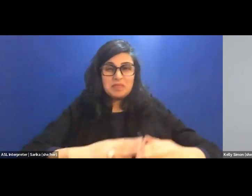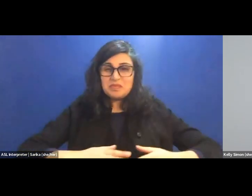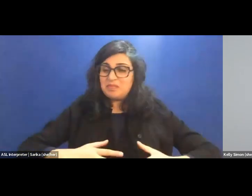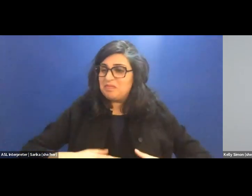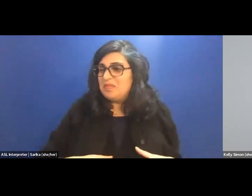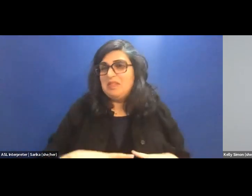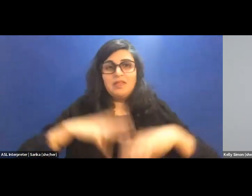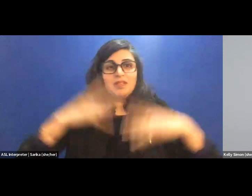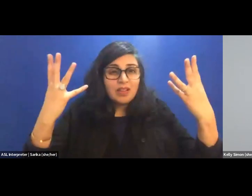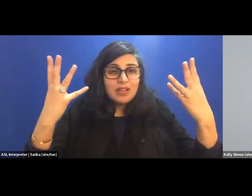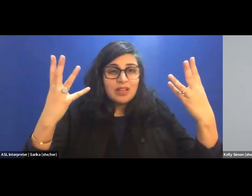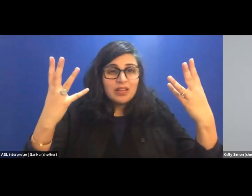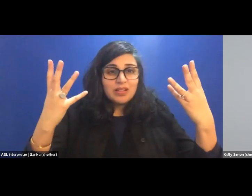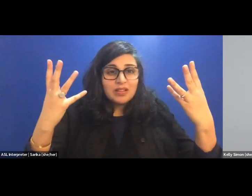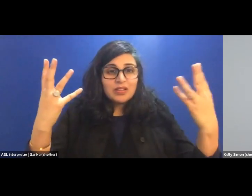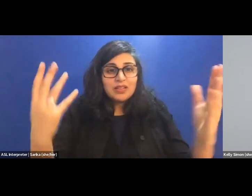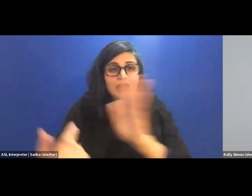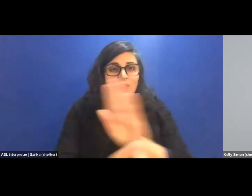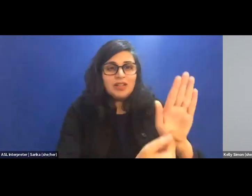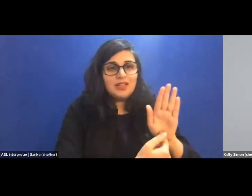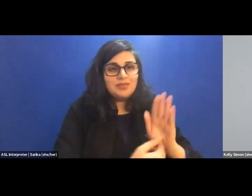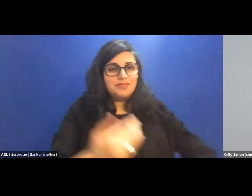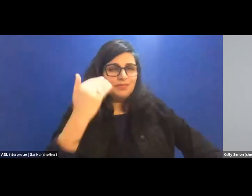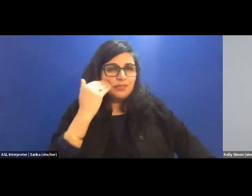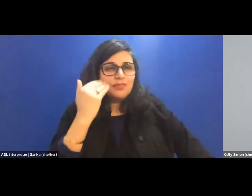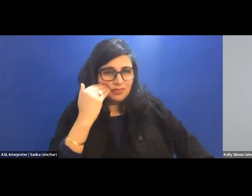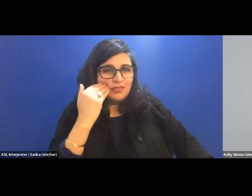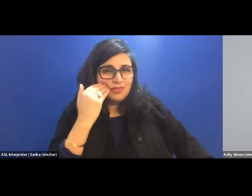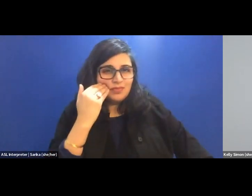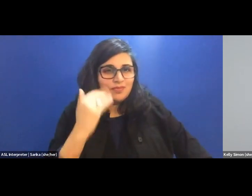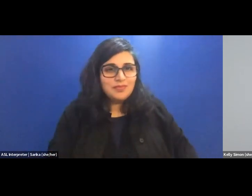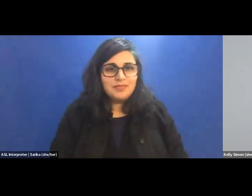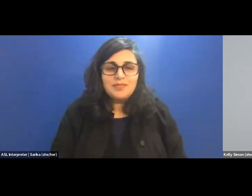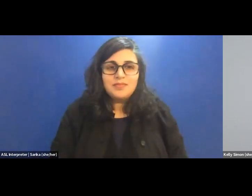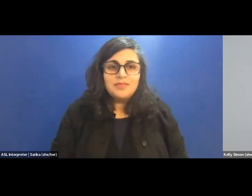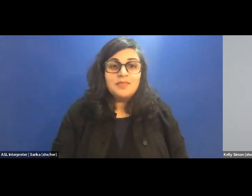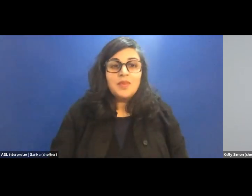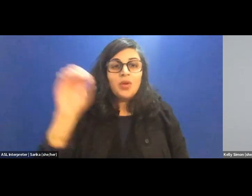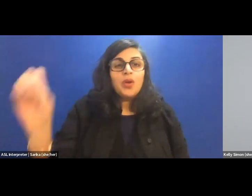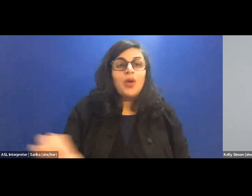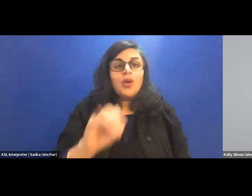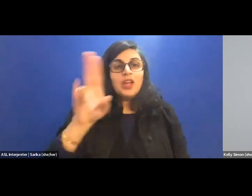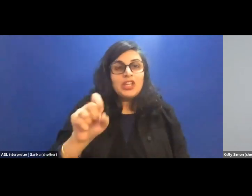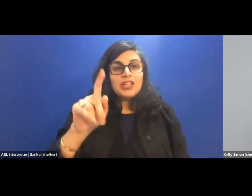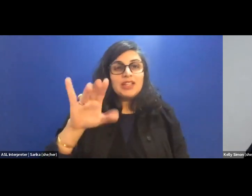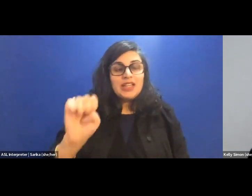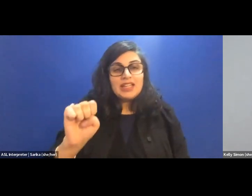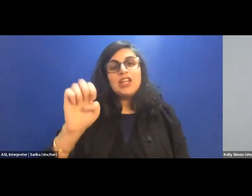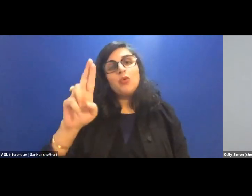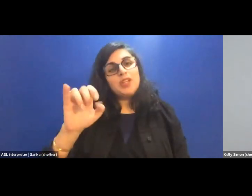weeks. And still, the community revoice resounded loud and clear.